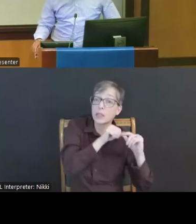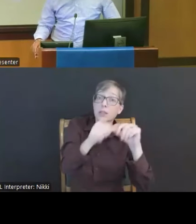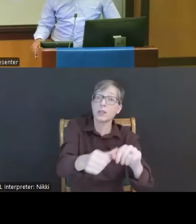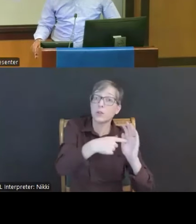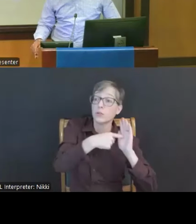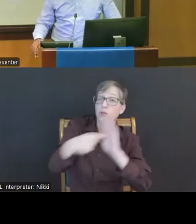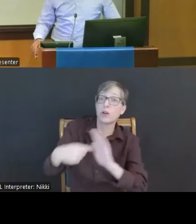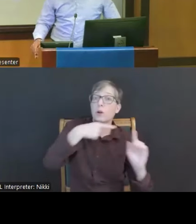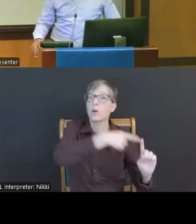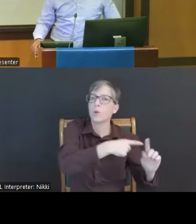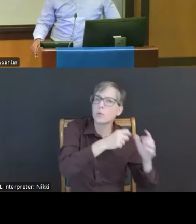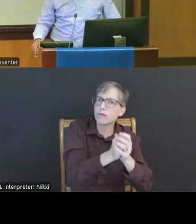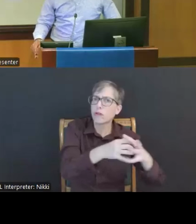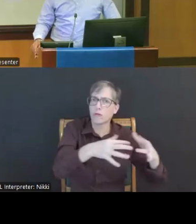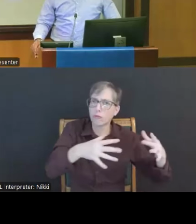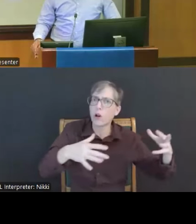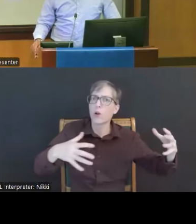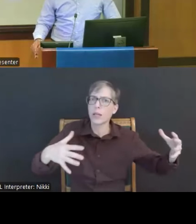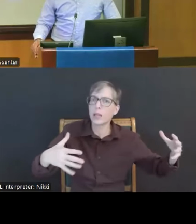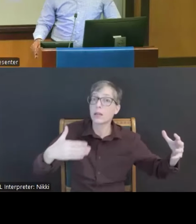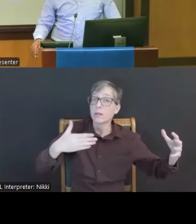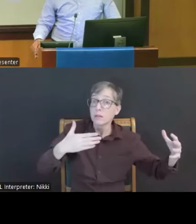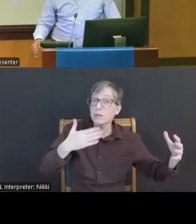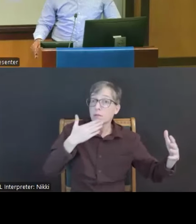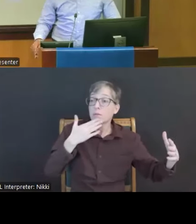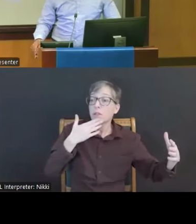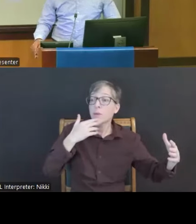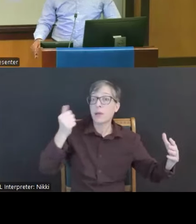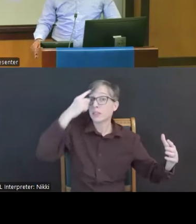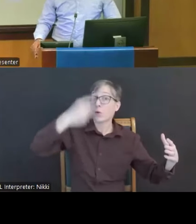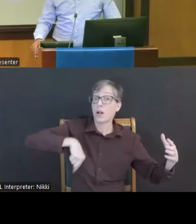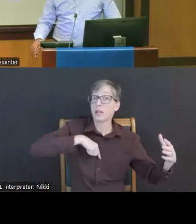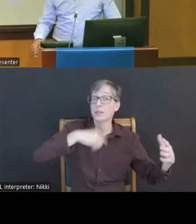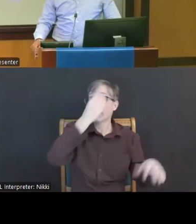best intent for us we get more Buy in and it's such important to try to break the stigma in our